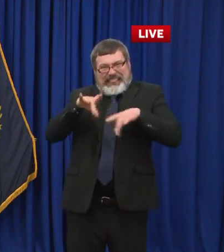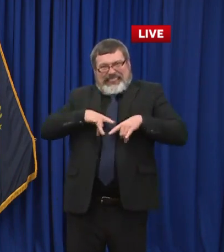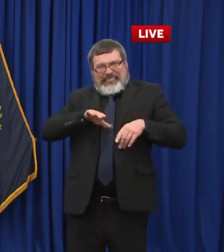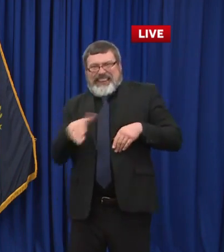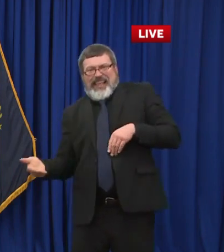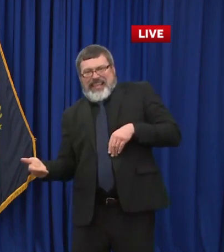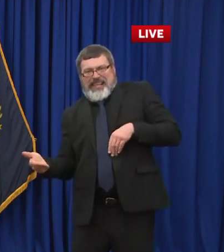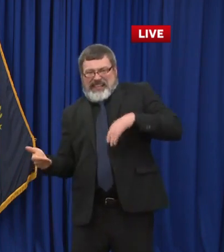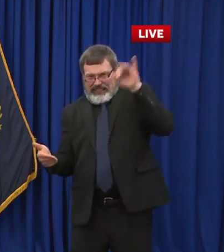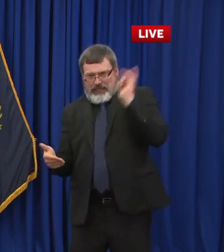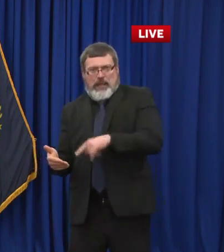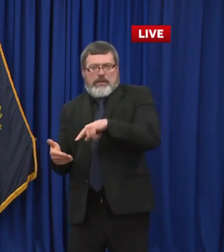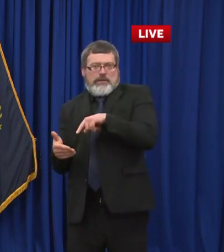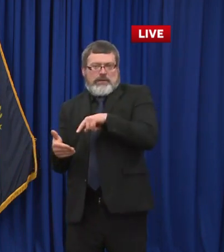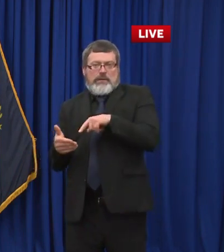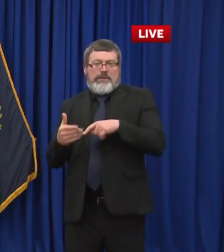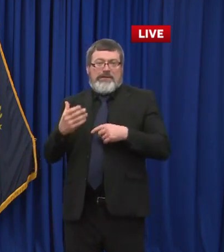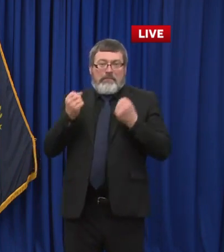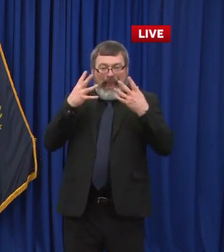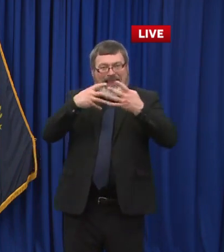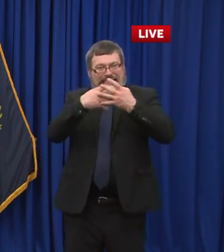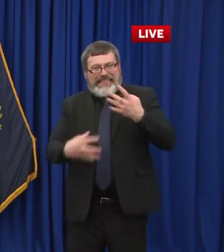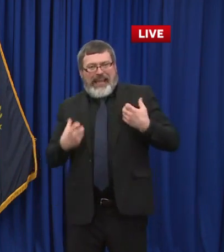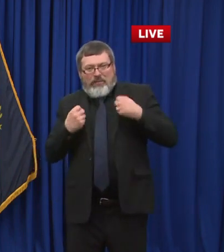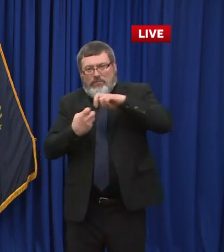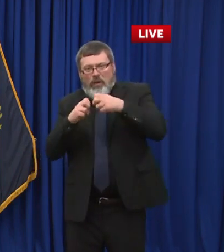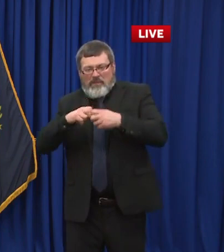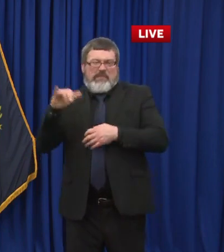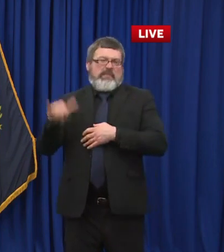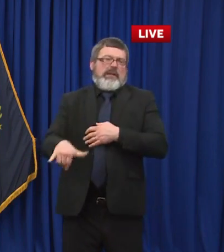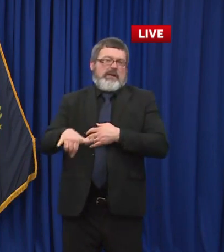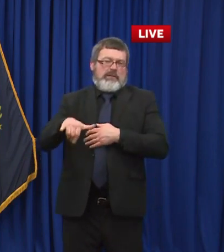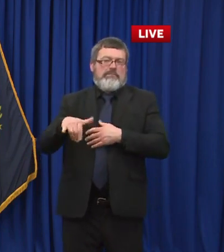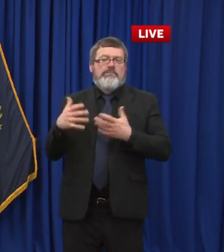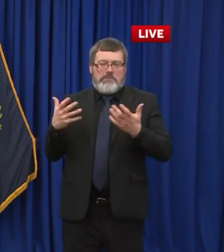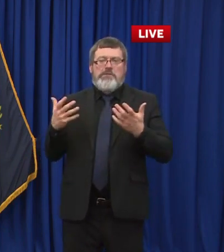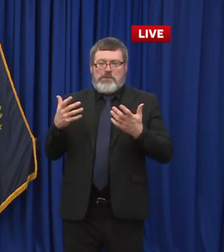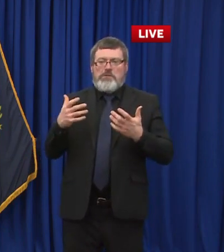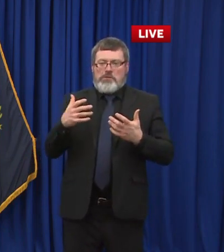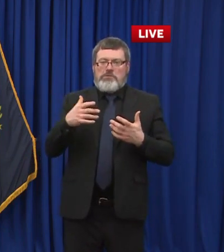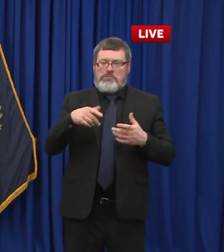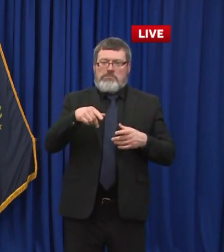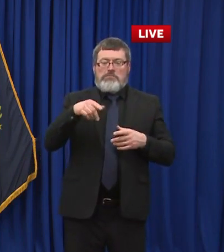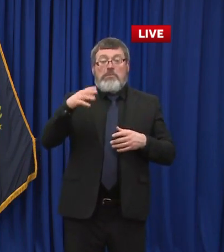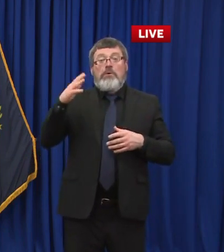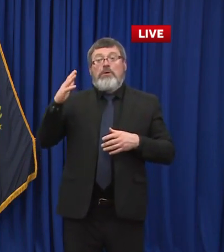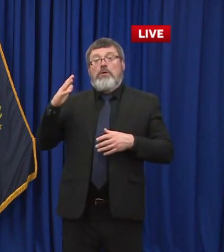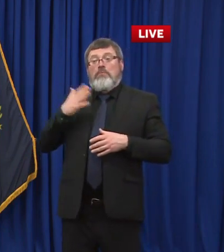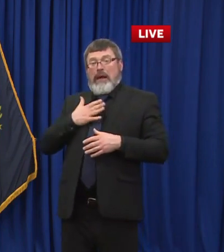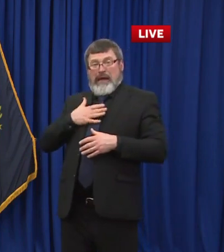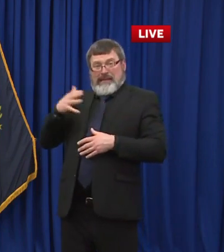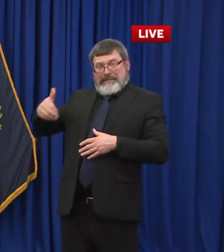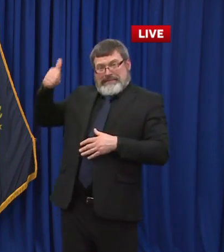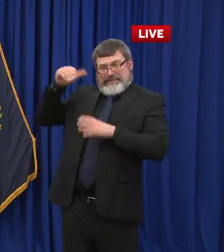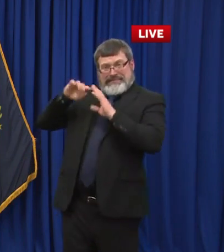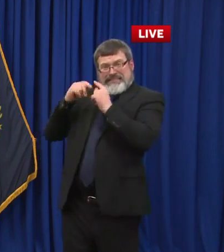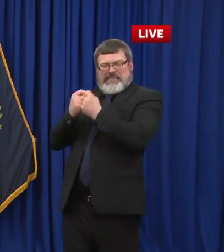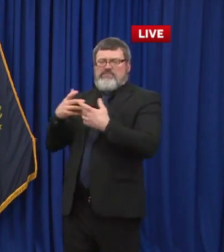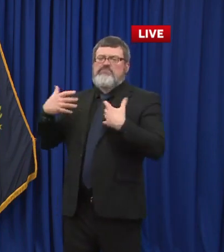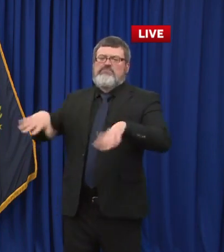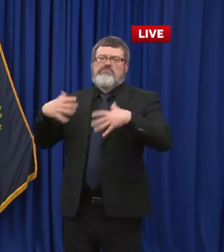ANYONE HAVING AN ISSUE, WE MAKE THEM A PRIORITY BECAUSE THE RISKS ARE SO HIGH WHEN AN OUTBREAK OCCURS.